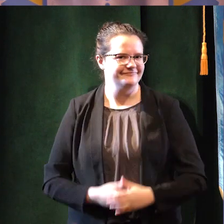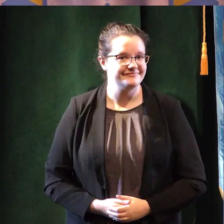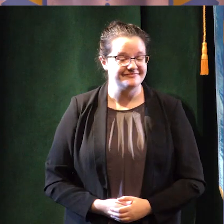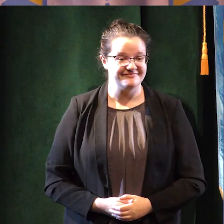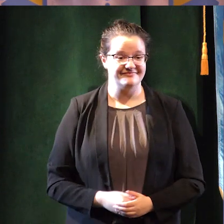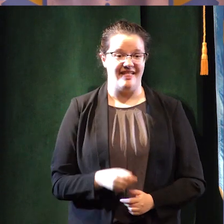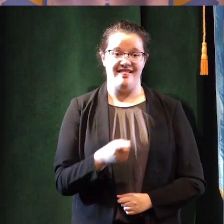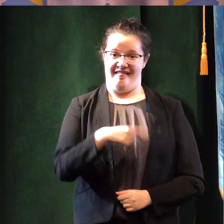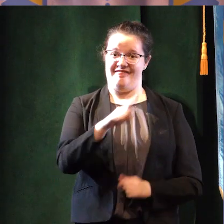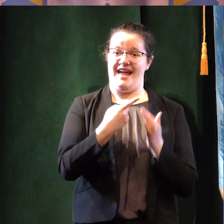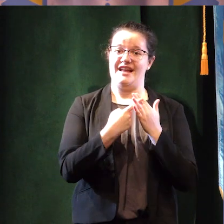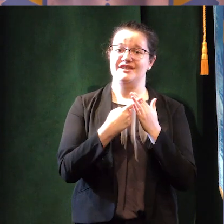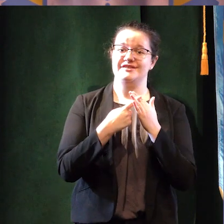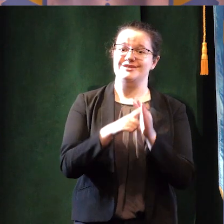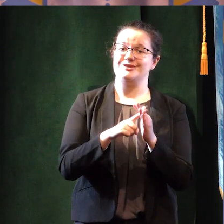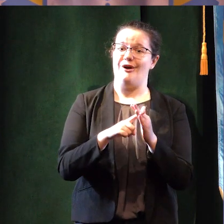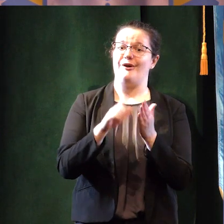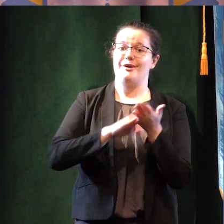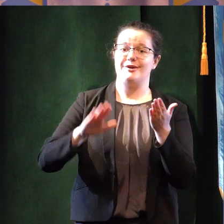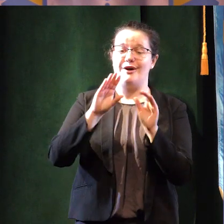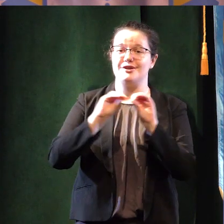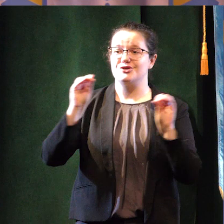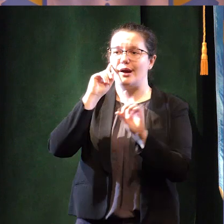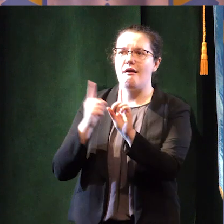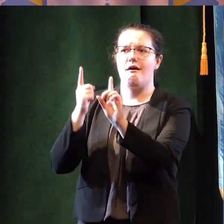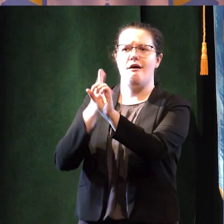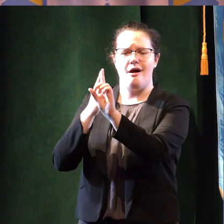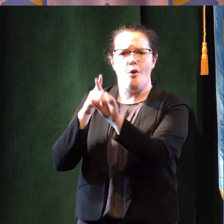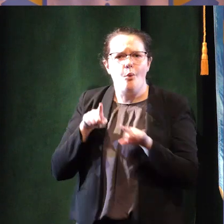college degree while still in middle school this is just one of the many